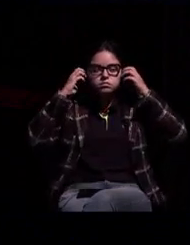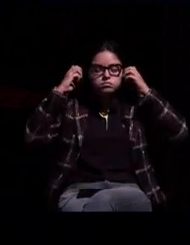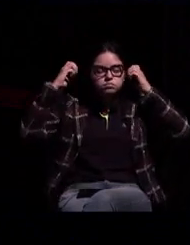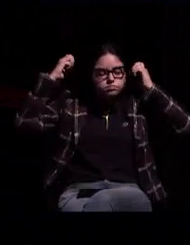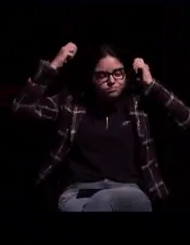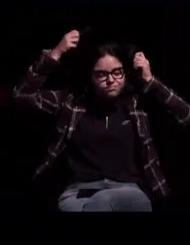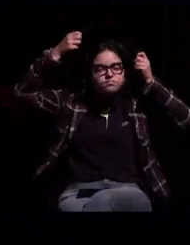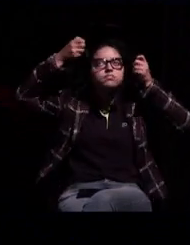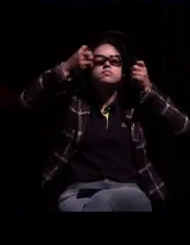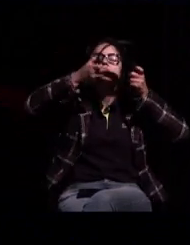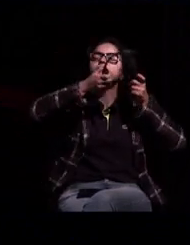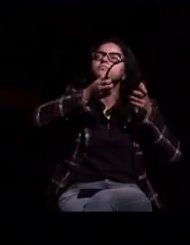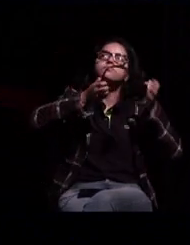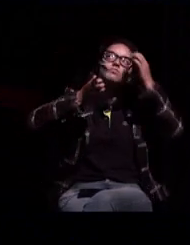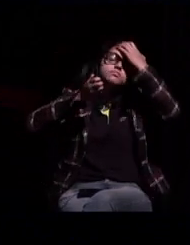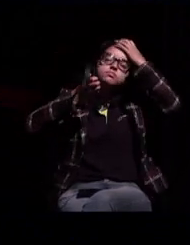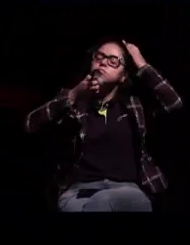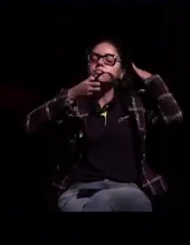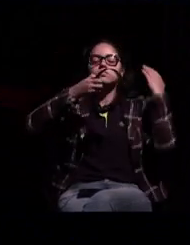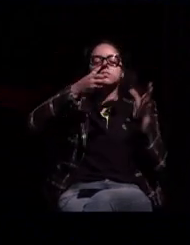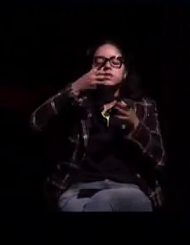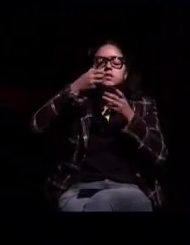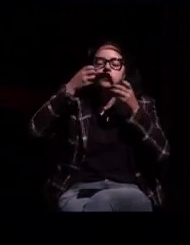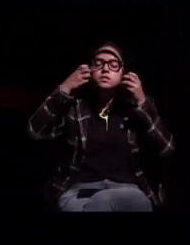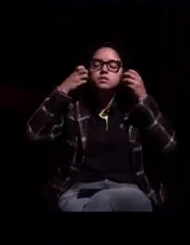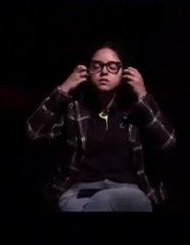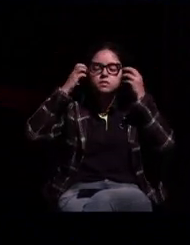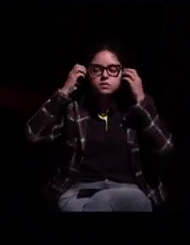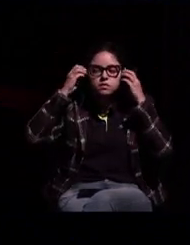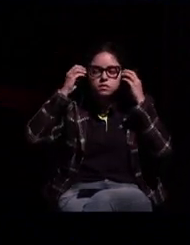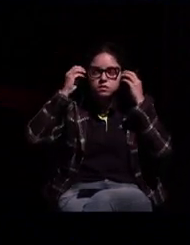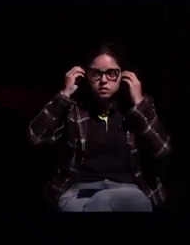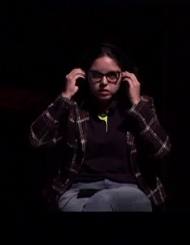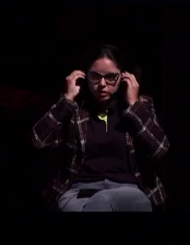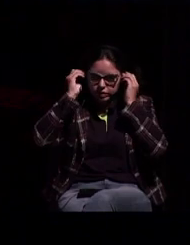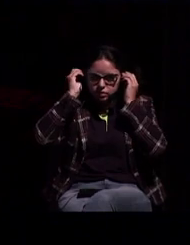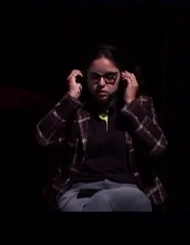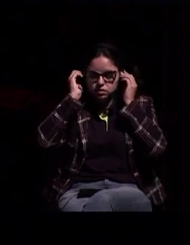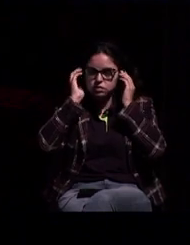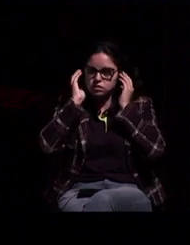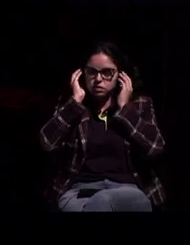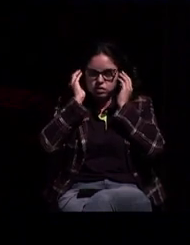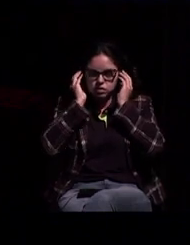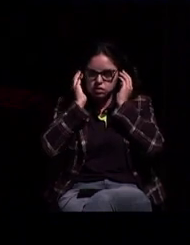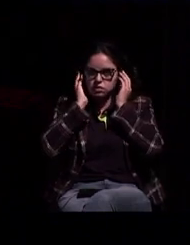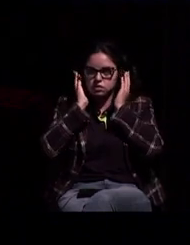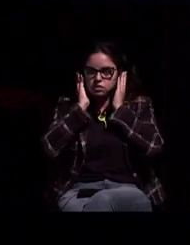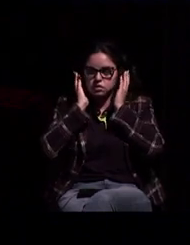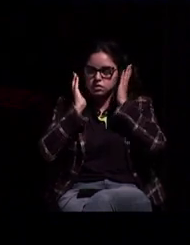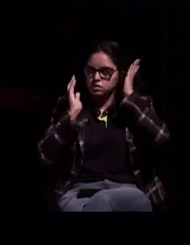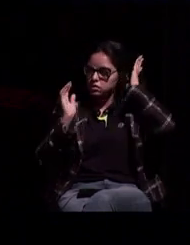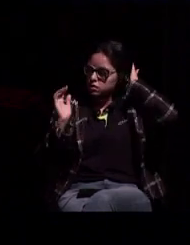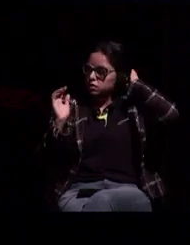so the to eliminate vacancies and make people perform with maximum efficiency.